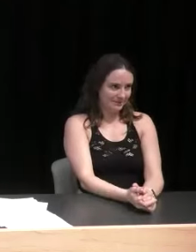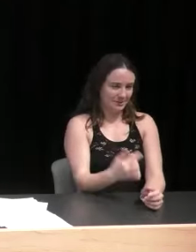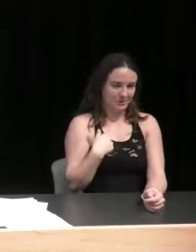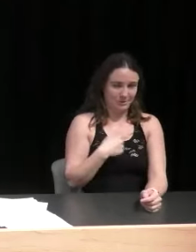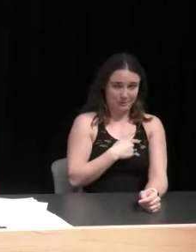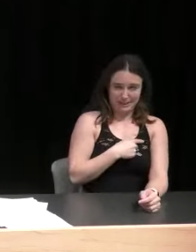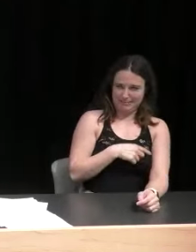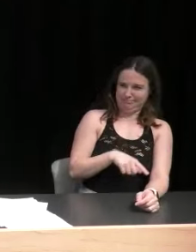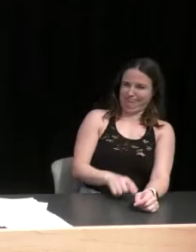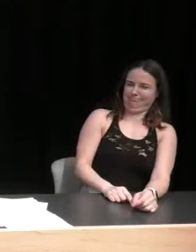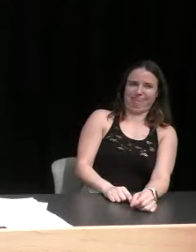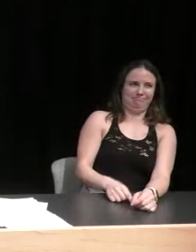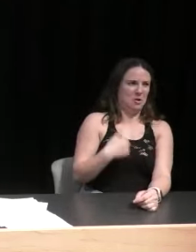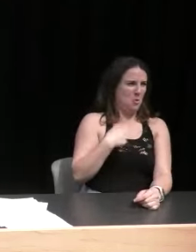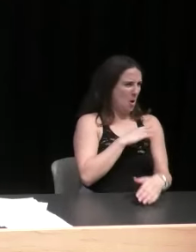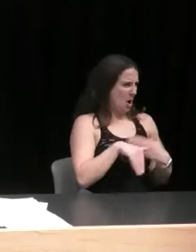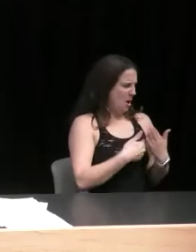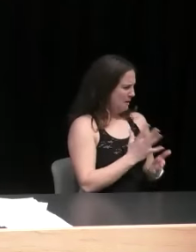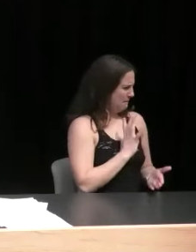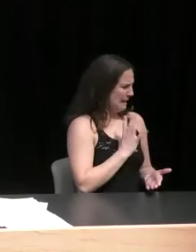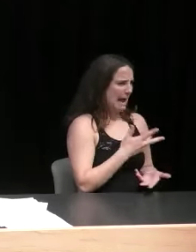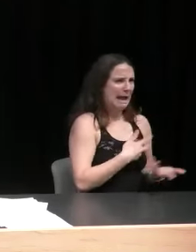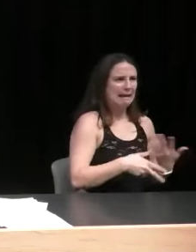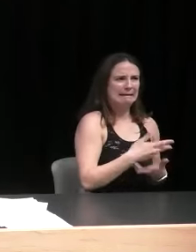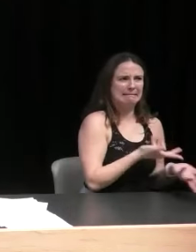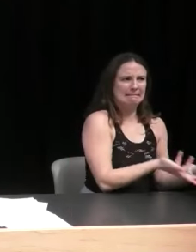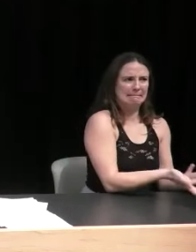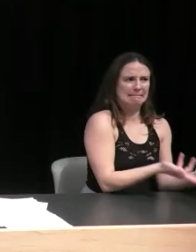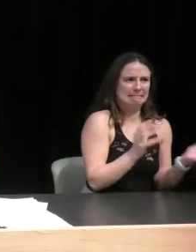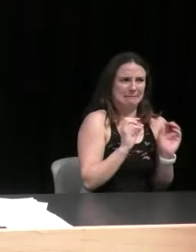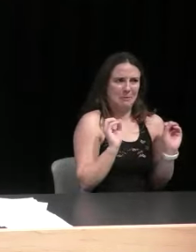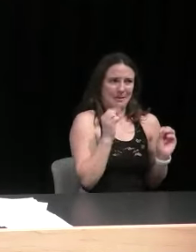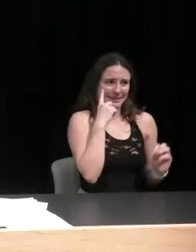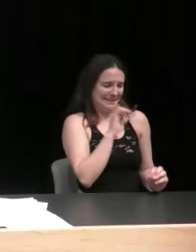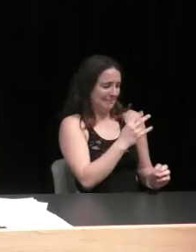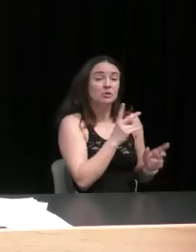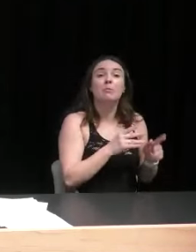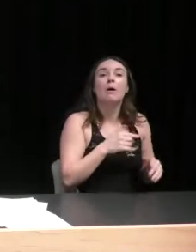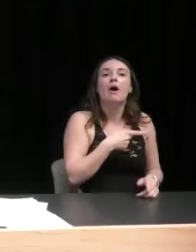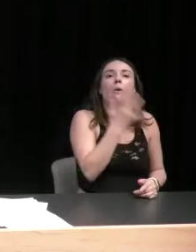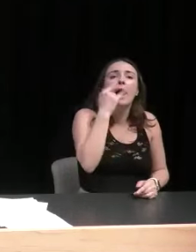to talk with people appropriately and we're like okay we talk with each other perfectly